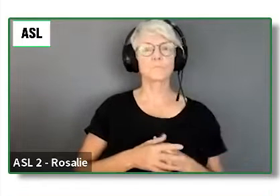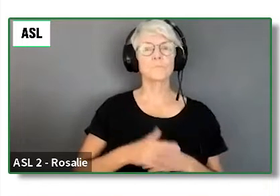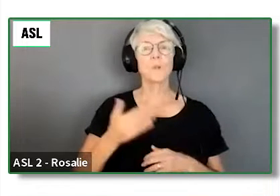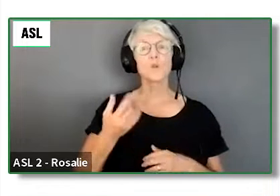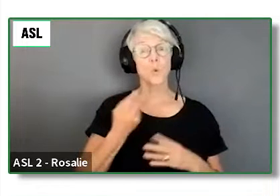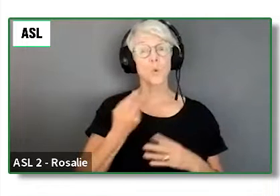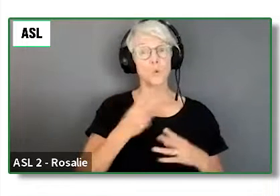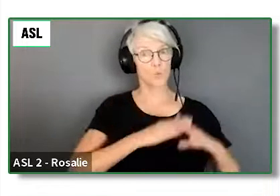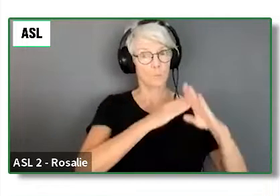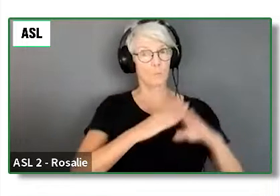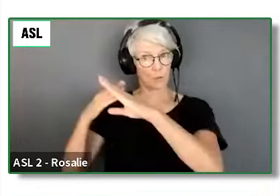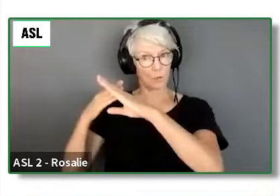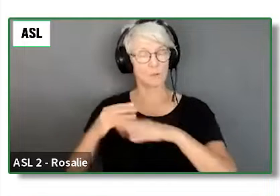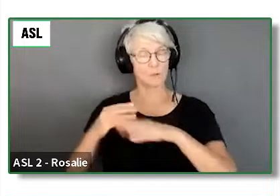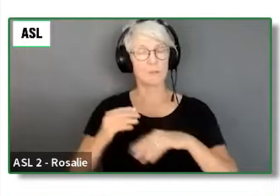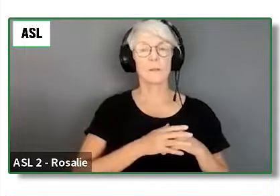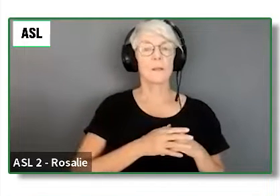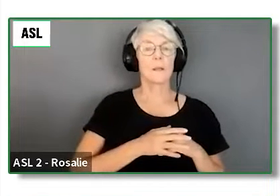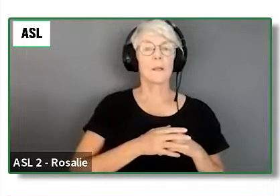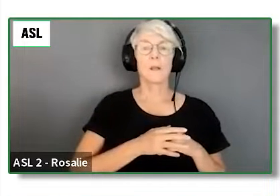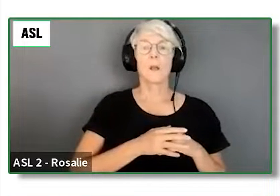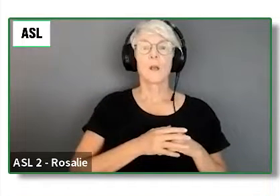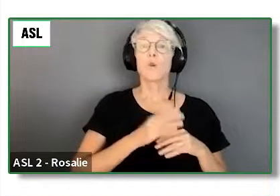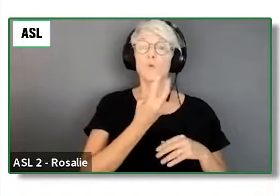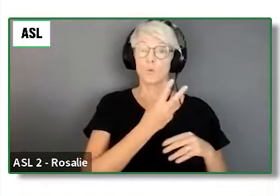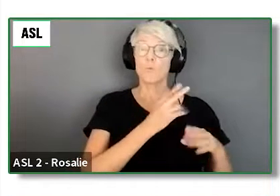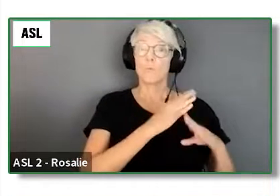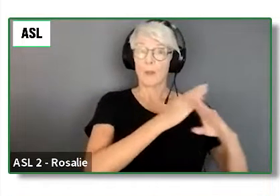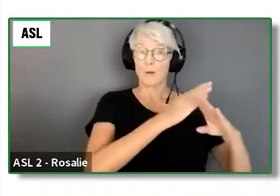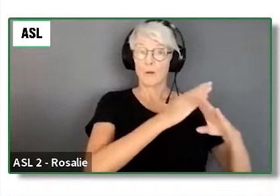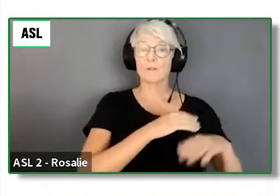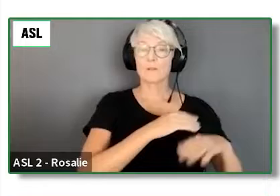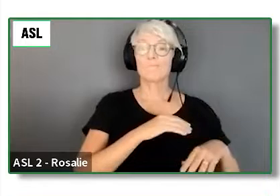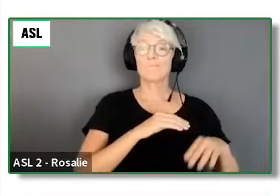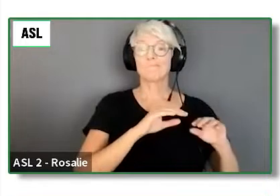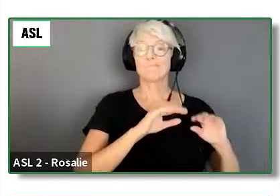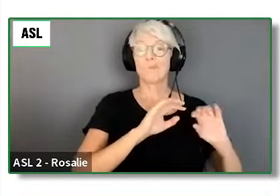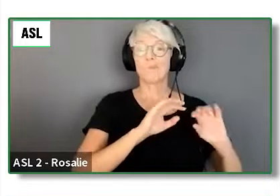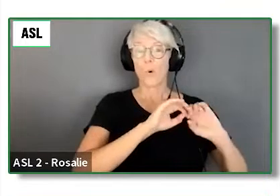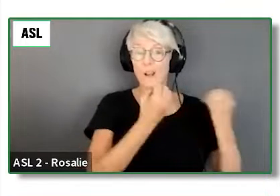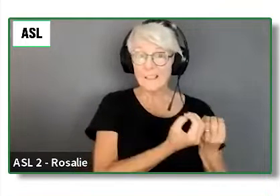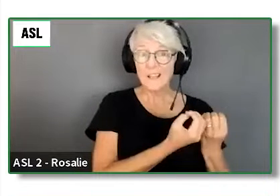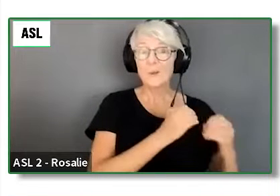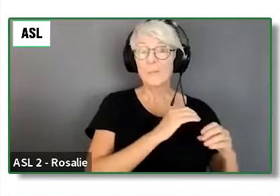organizational and park visitor barriers, however there is crossover. In fact